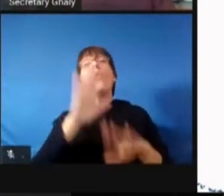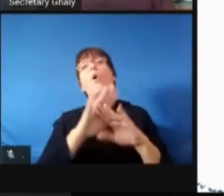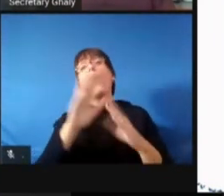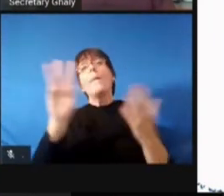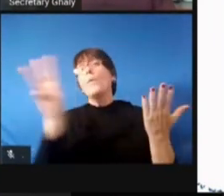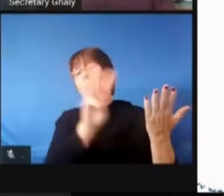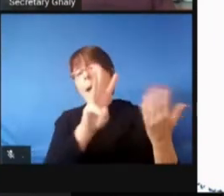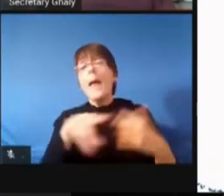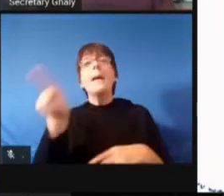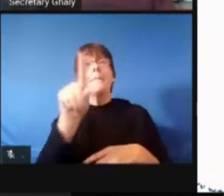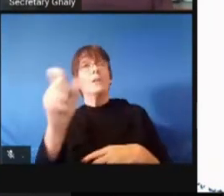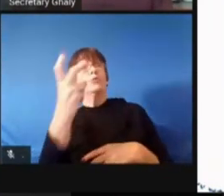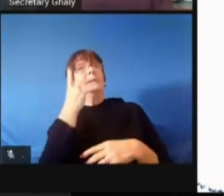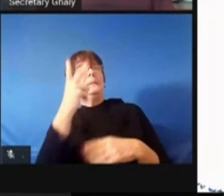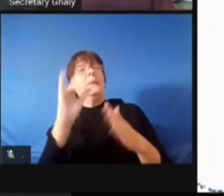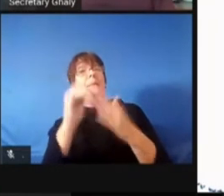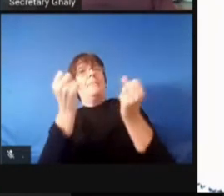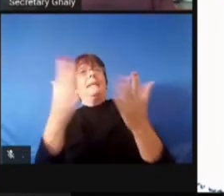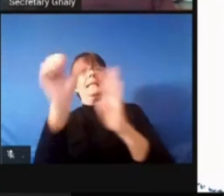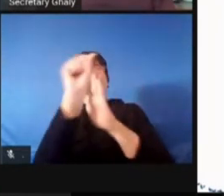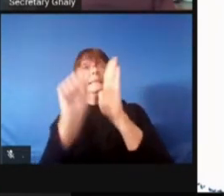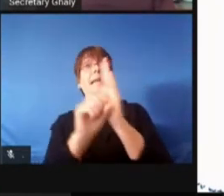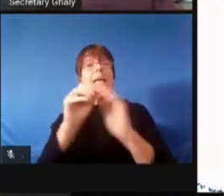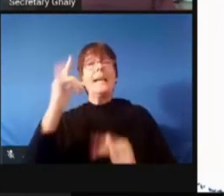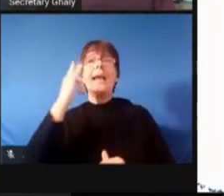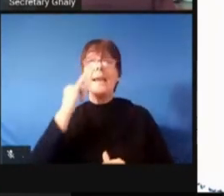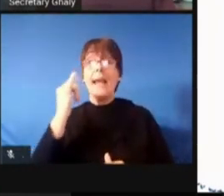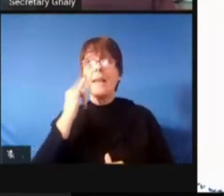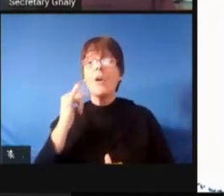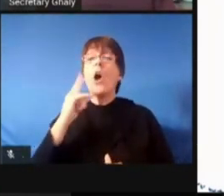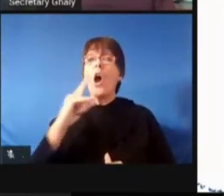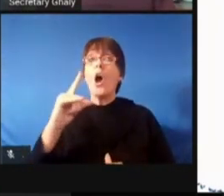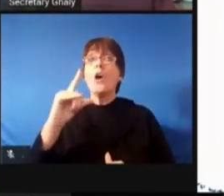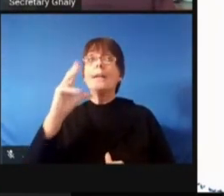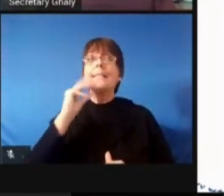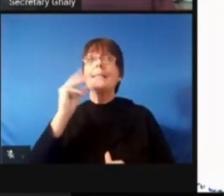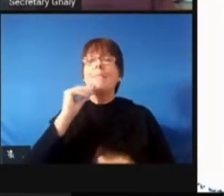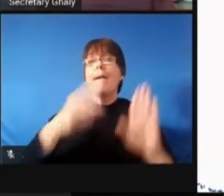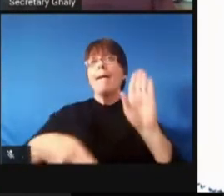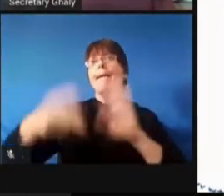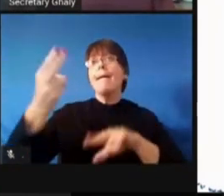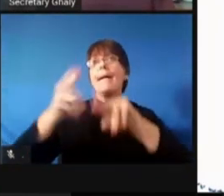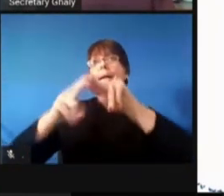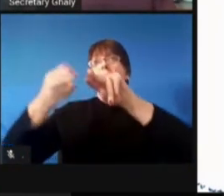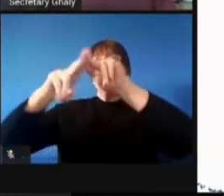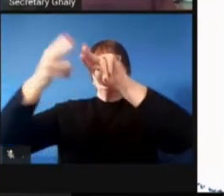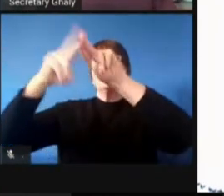STATES, MANY OF YOU HAVE BEEN WATCHING ON THE NIGHTLY NEWS OR IN THE NEWSPAPERS OR ON THE WEB.